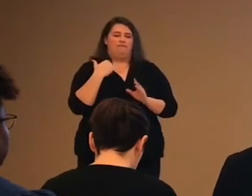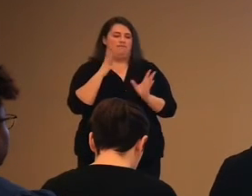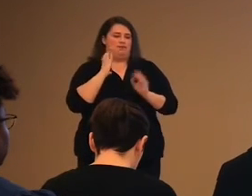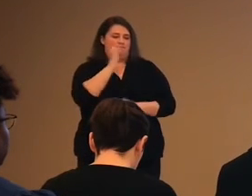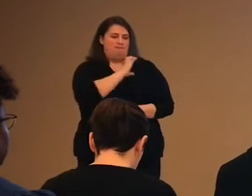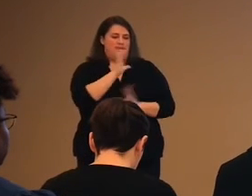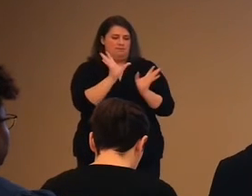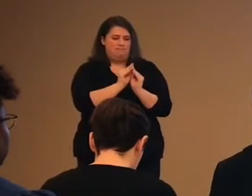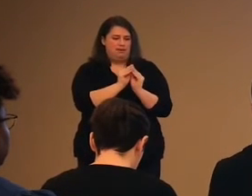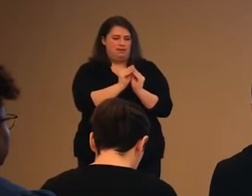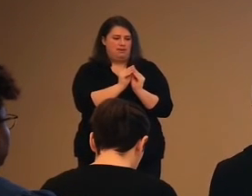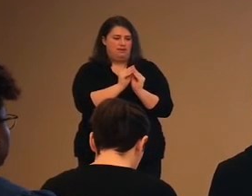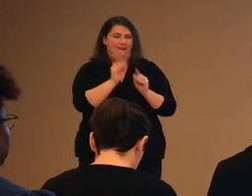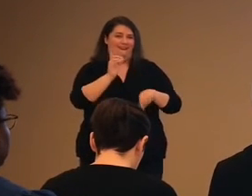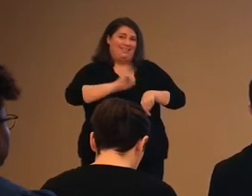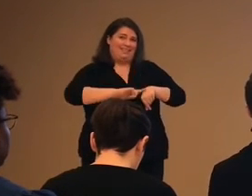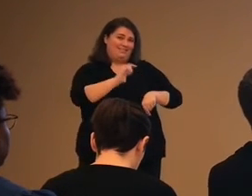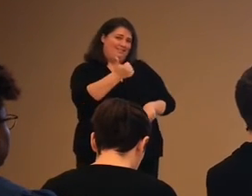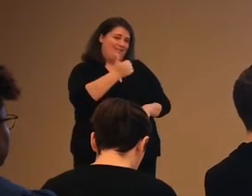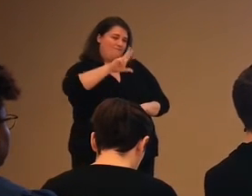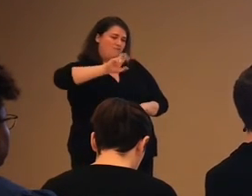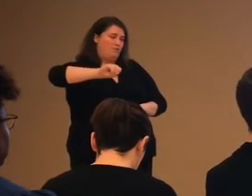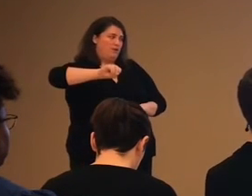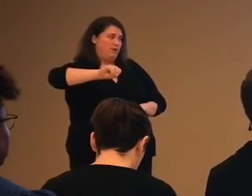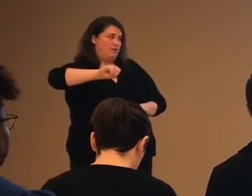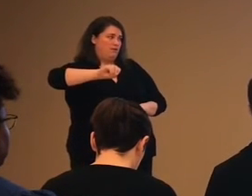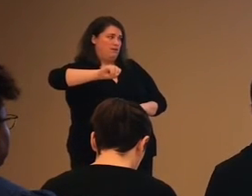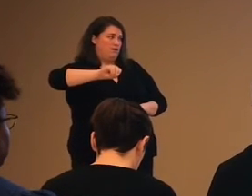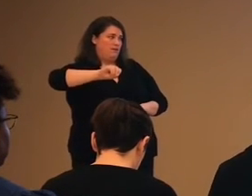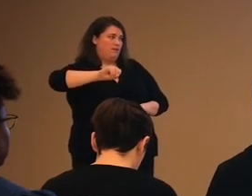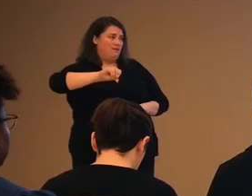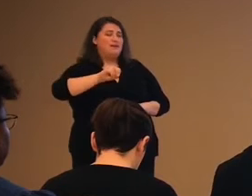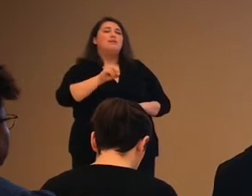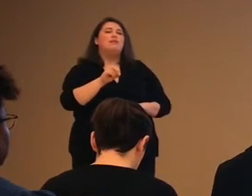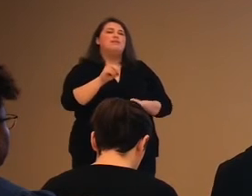At 10:30, and that's whittled down to about eight people